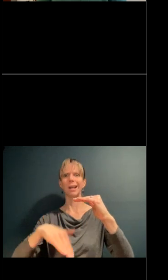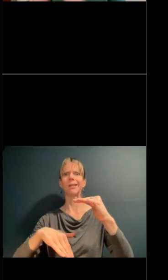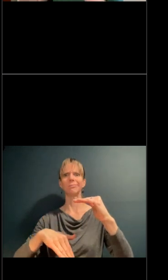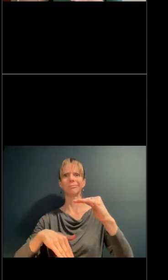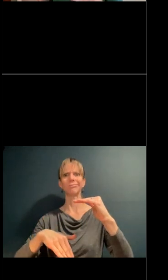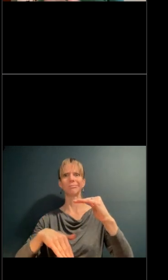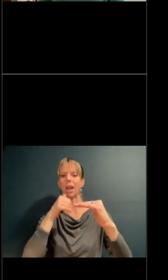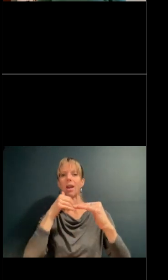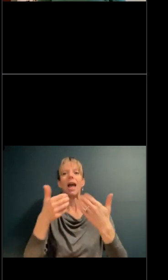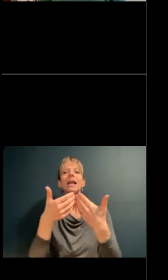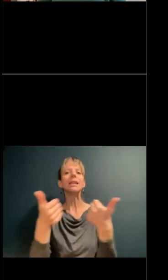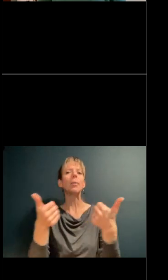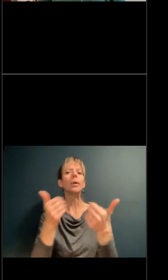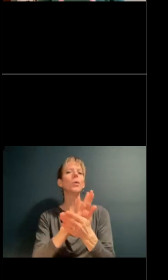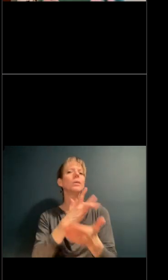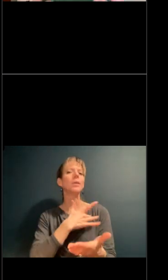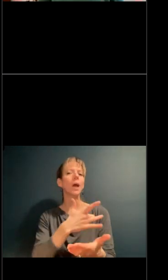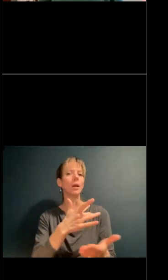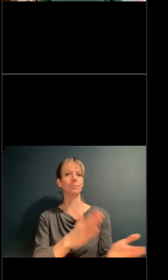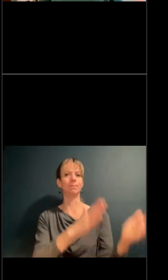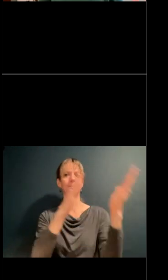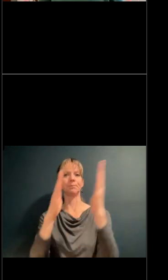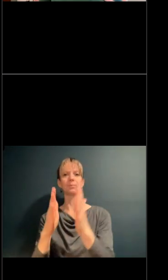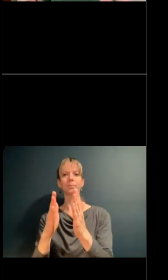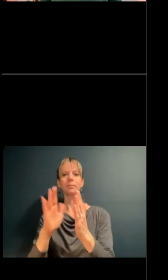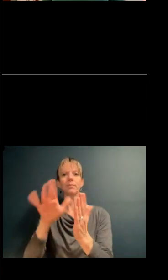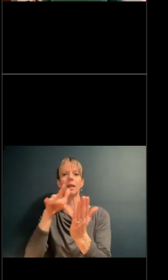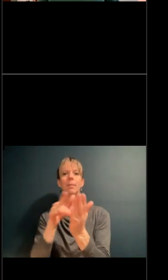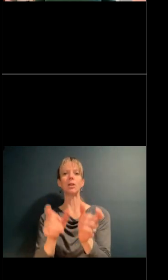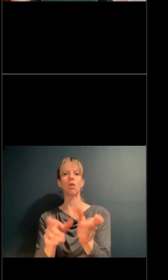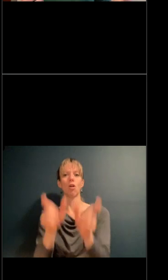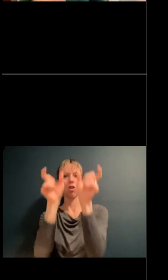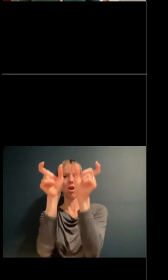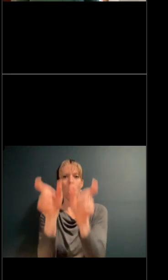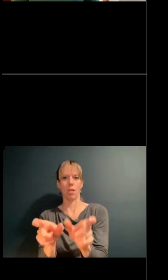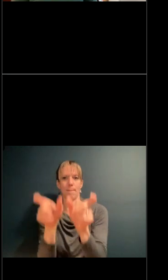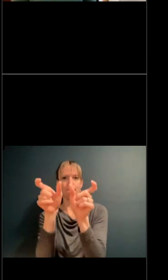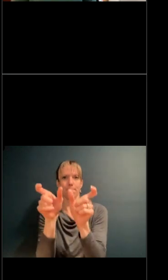In the middle set of columns, about half of all Americans go on to some kind of community college